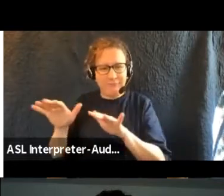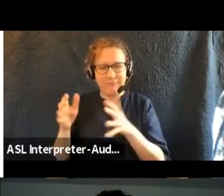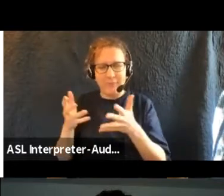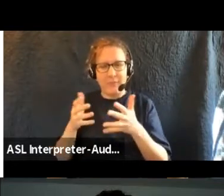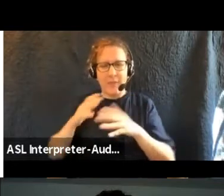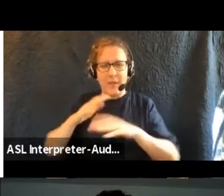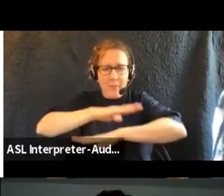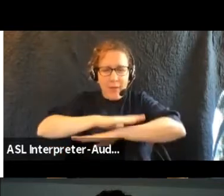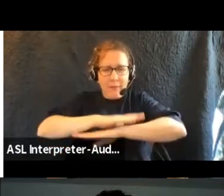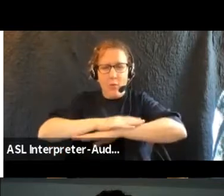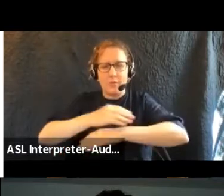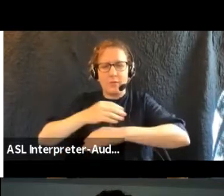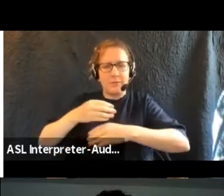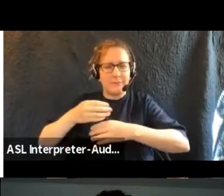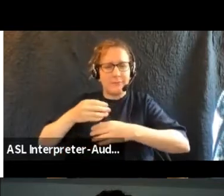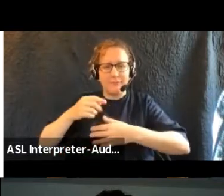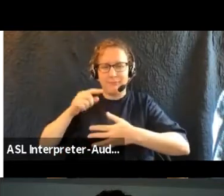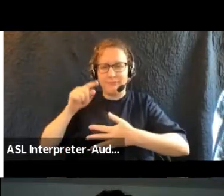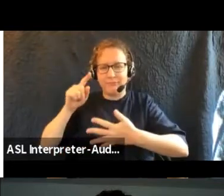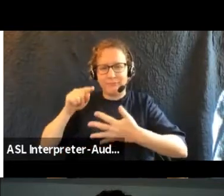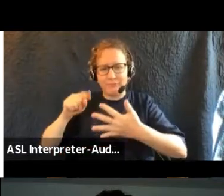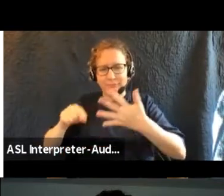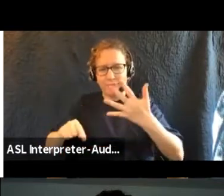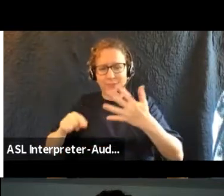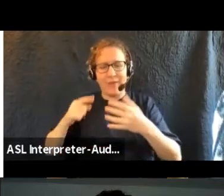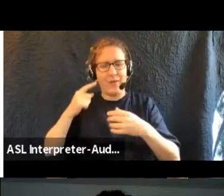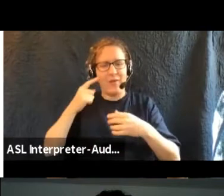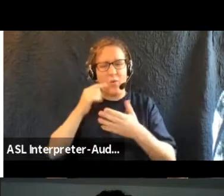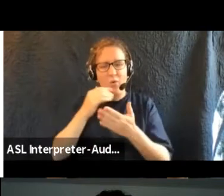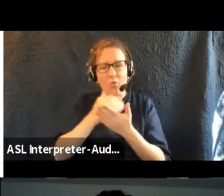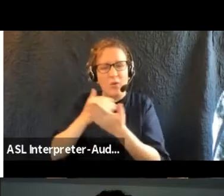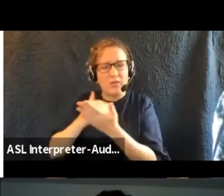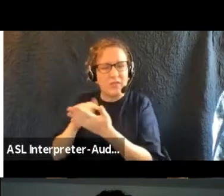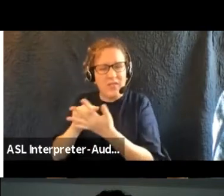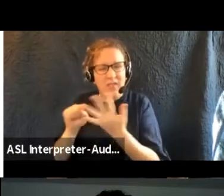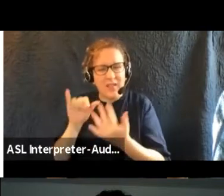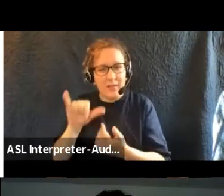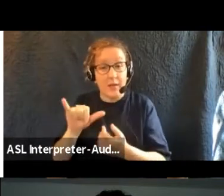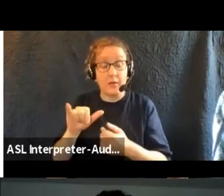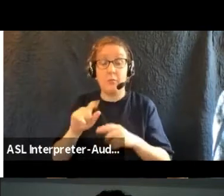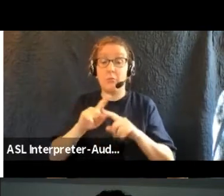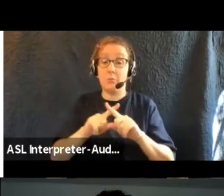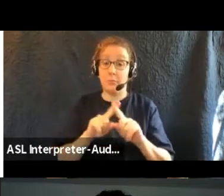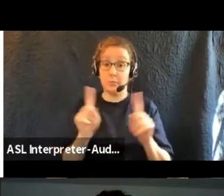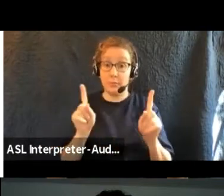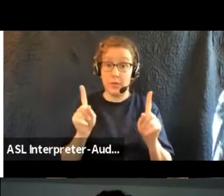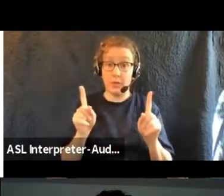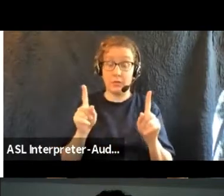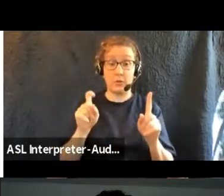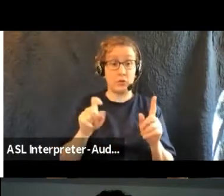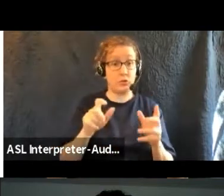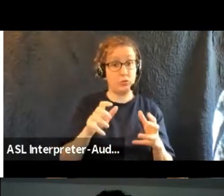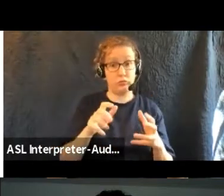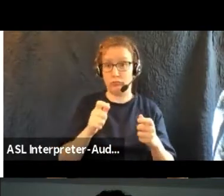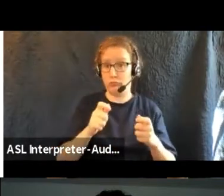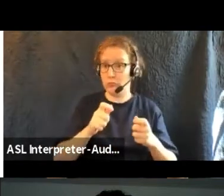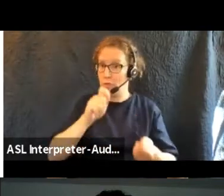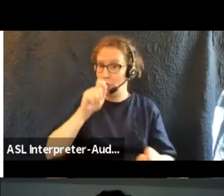for courses and things like that but we had to pretty dramatically scale that up in terms